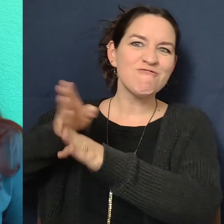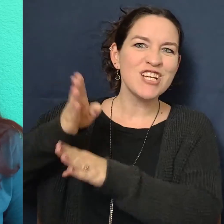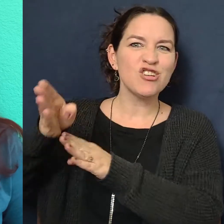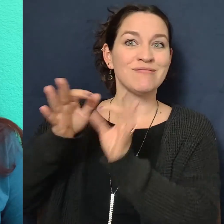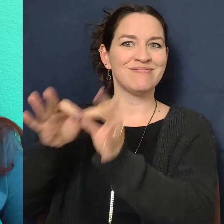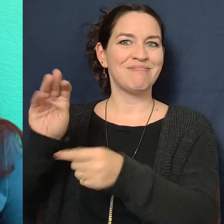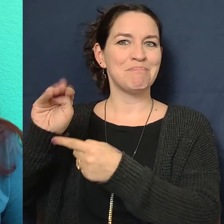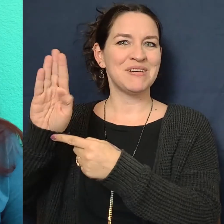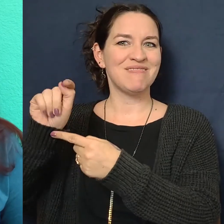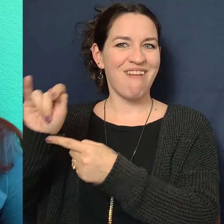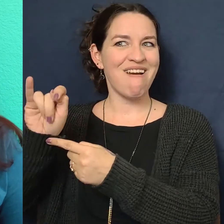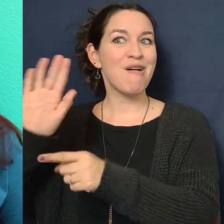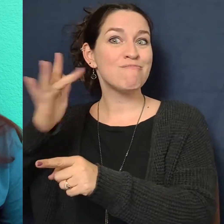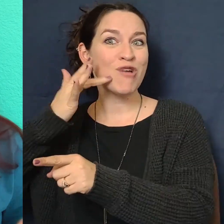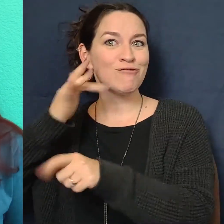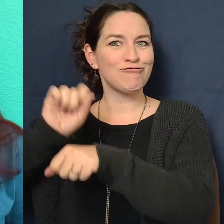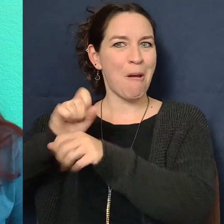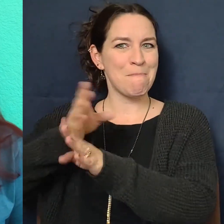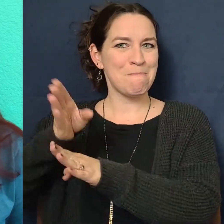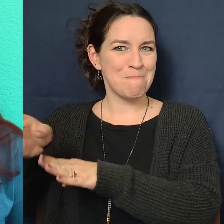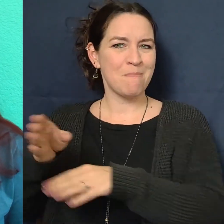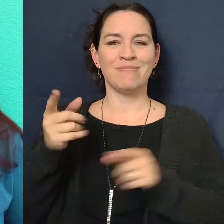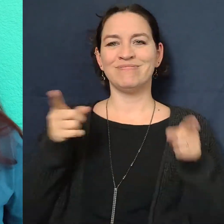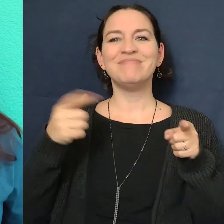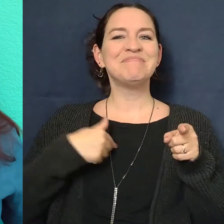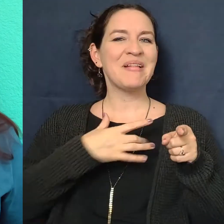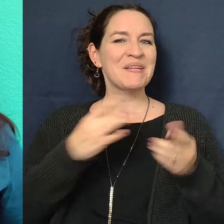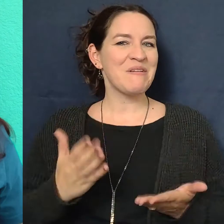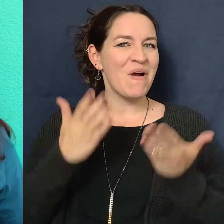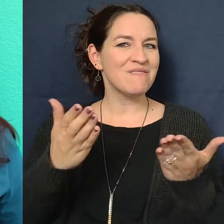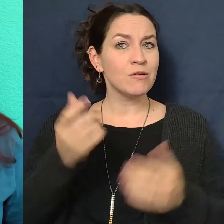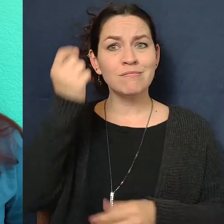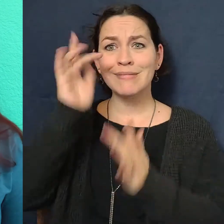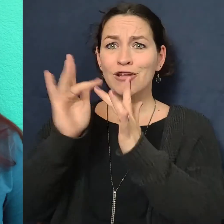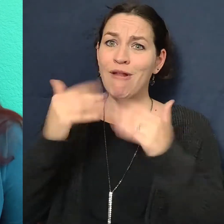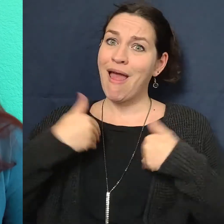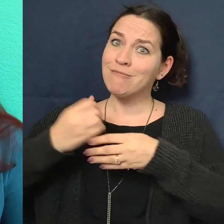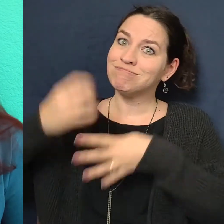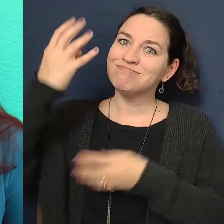on the Myers-Briggs preferences. So those are my two favorite books about that, but the Internet has so much information, so definitely dig more